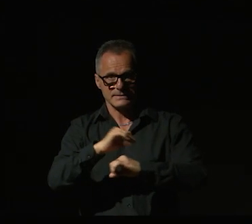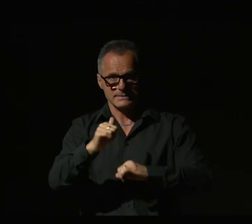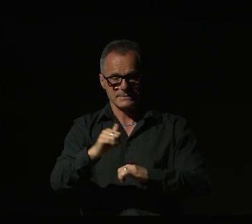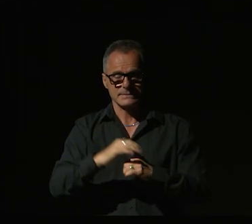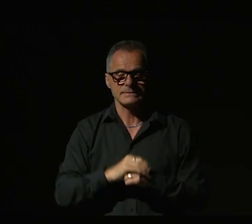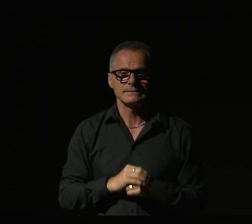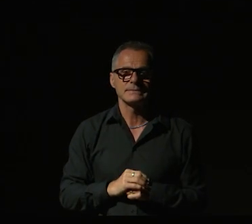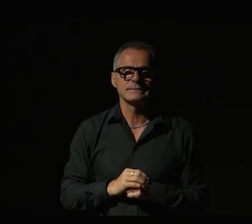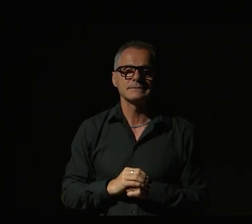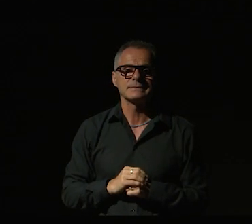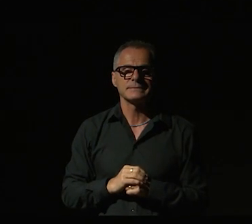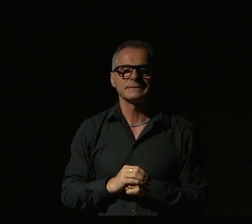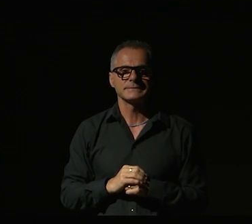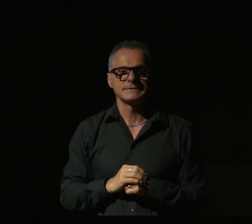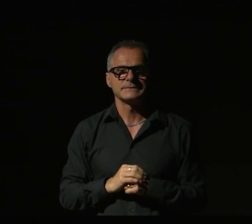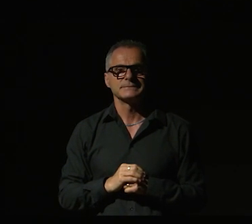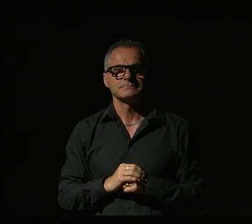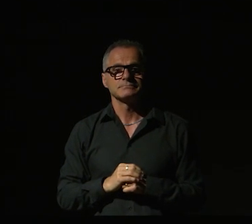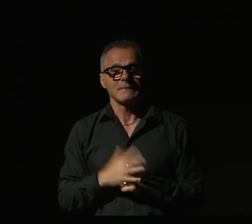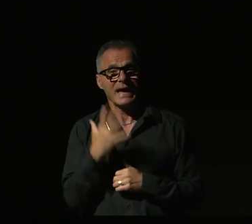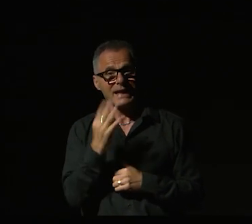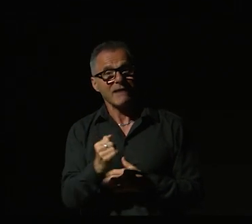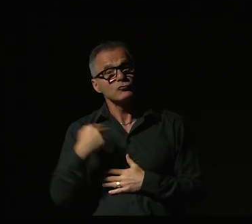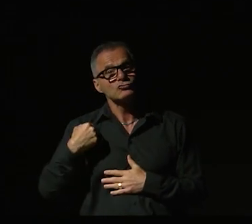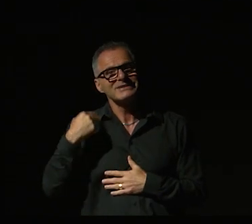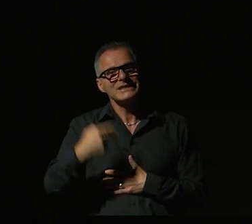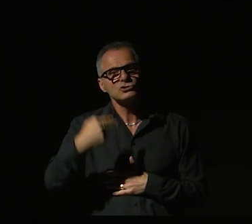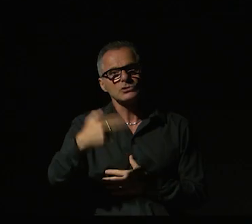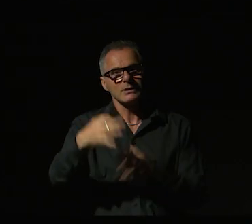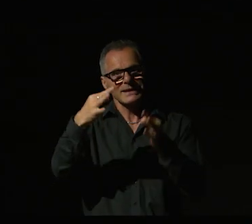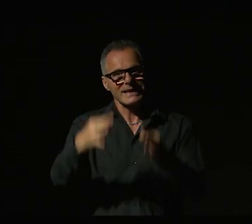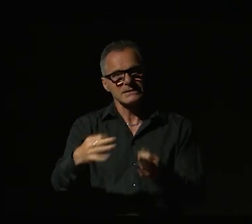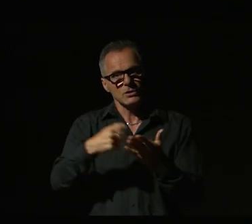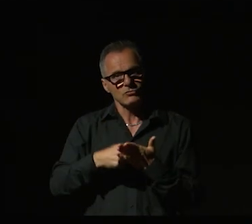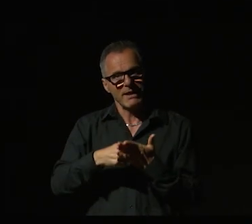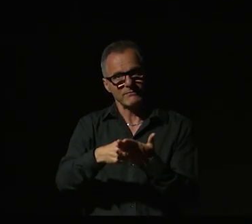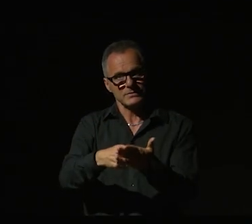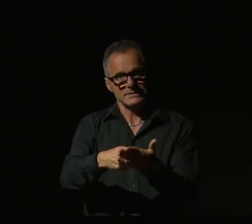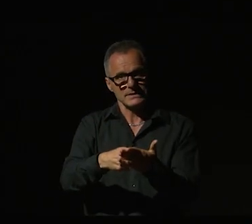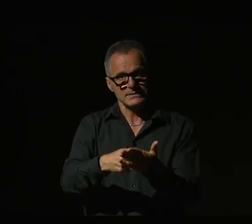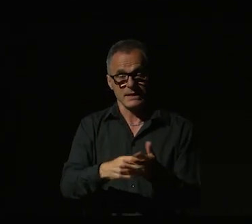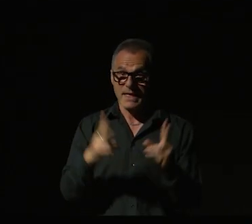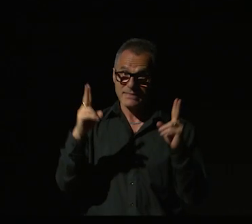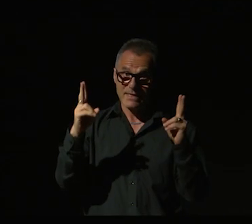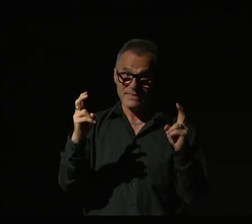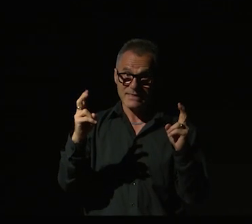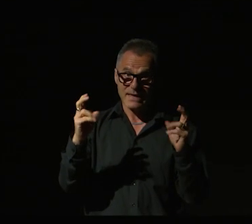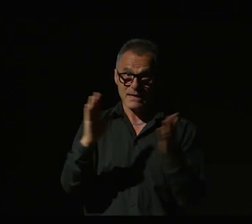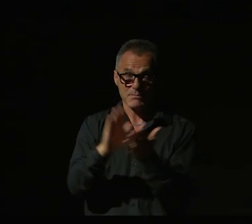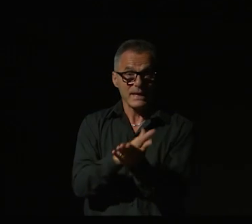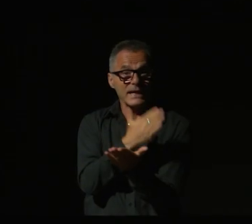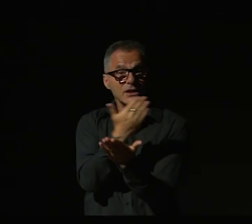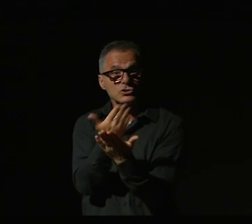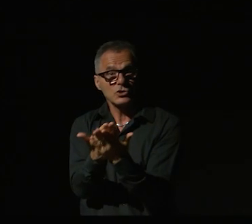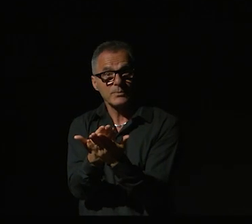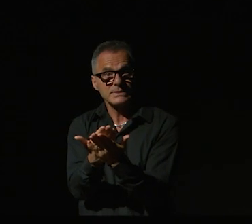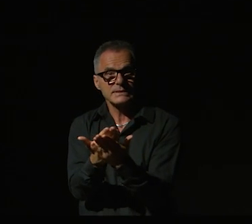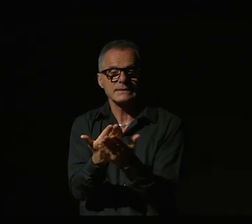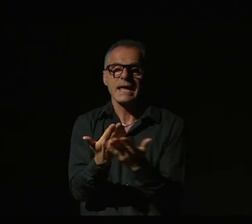that add additional classical references. The theme has been interpreted in its Neo-Platonic reading